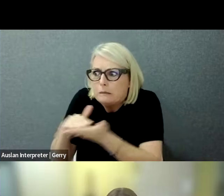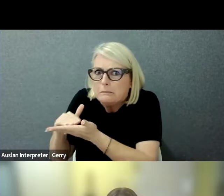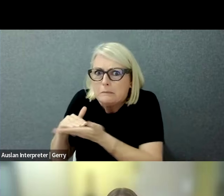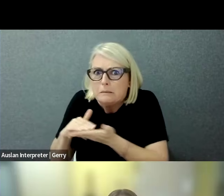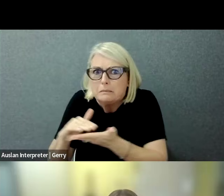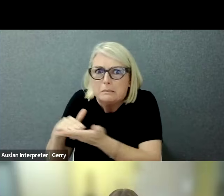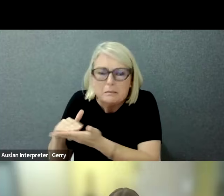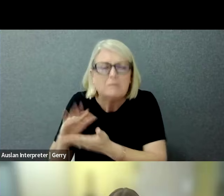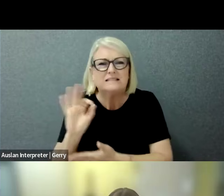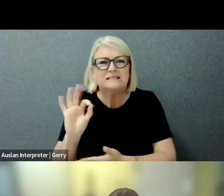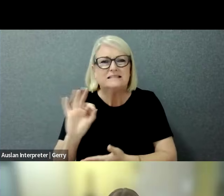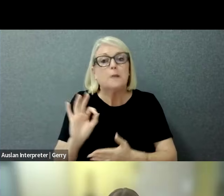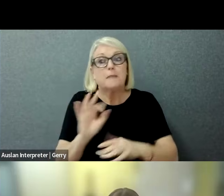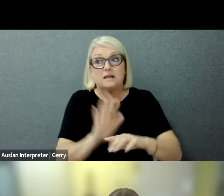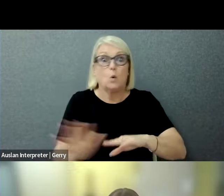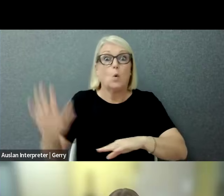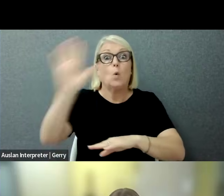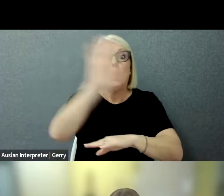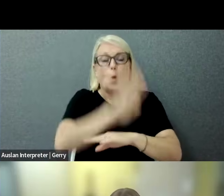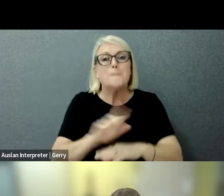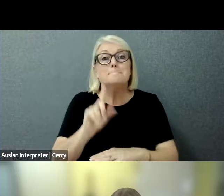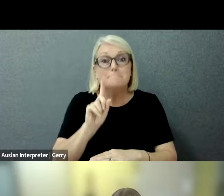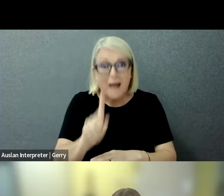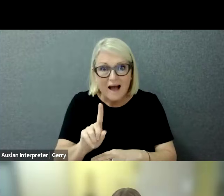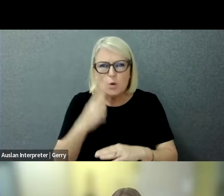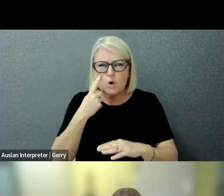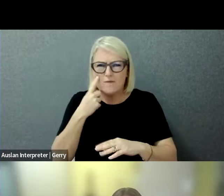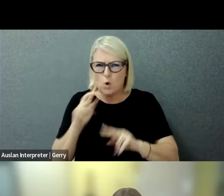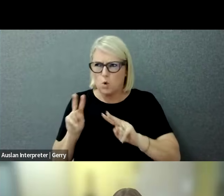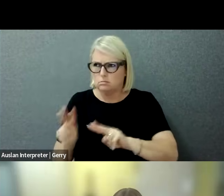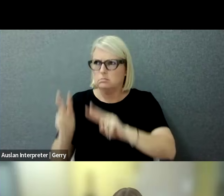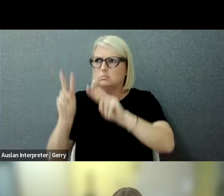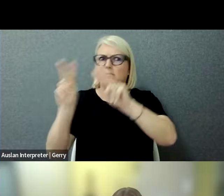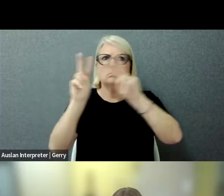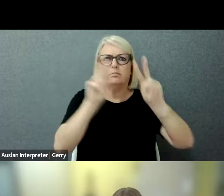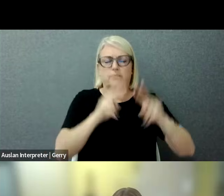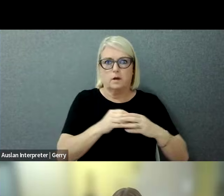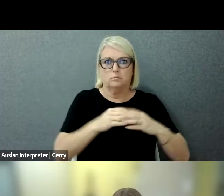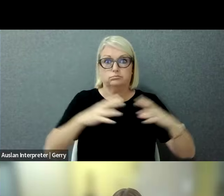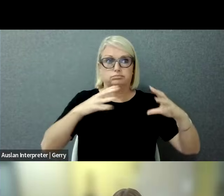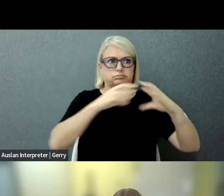inequitable distribution of those children. And this is a problem that plays Australia across a